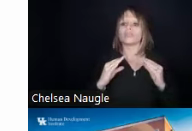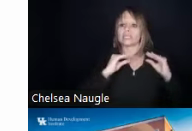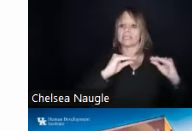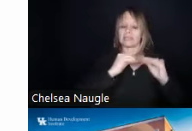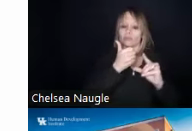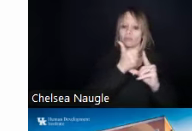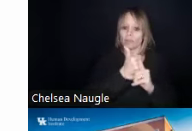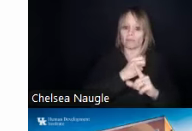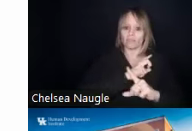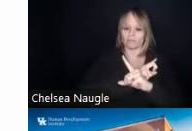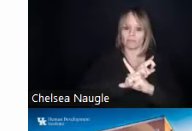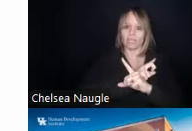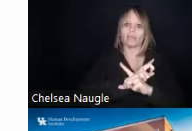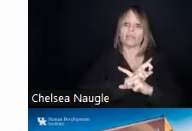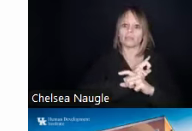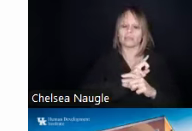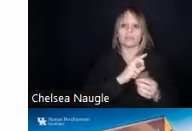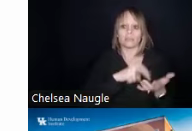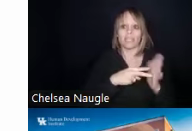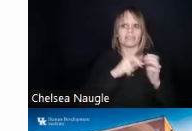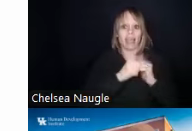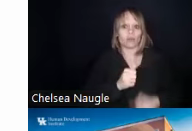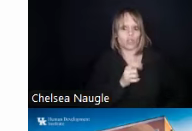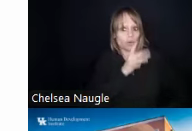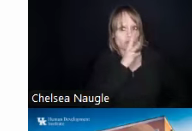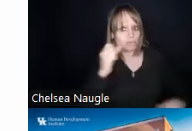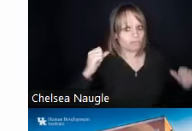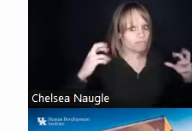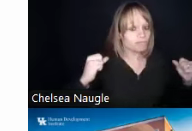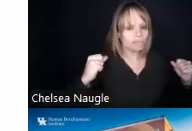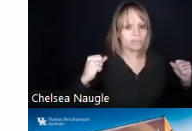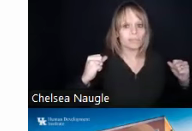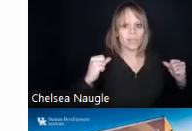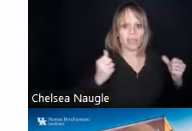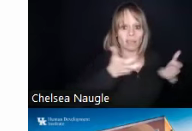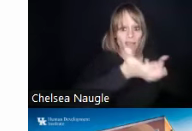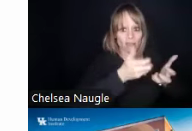everywhere from how do you verbally encounter, how do you verbally engage somebody else to escape the threatening